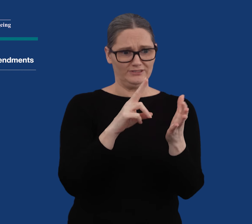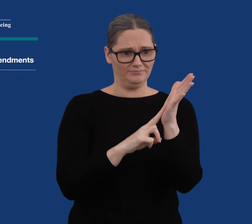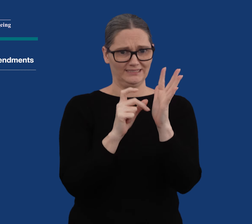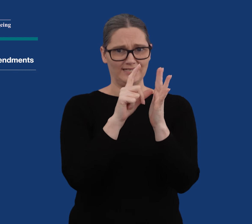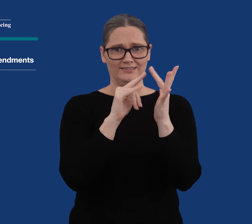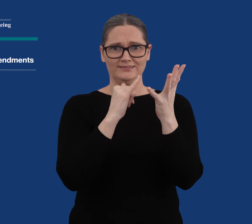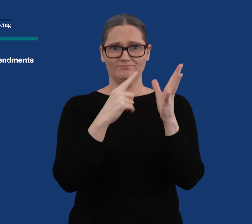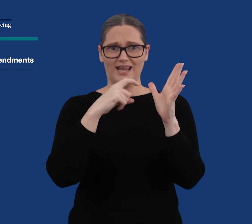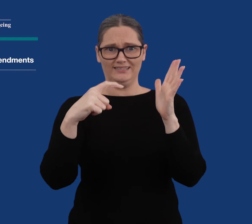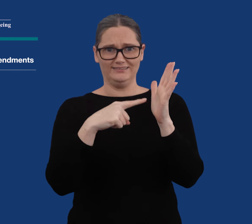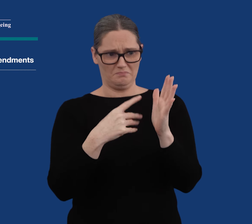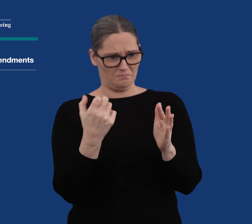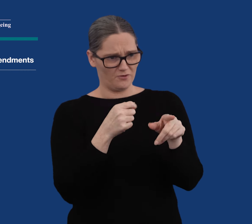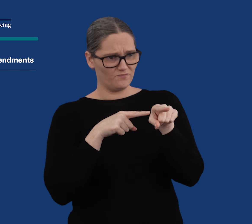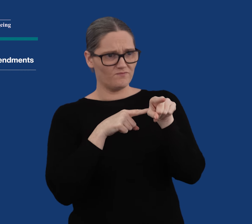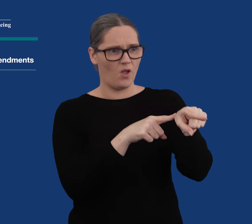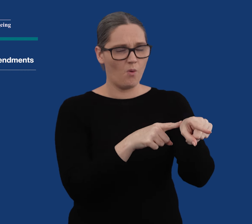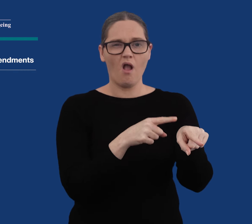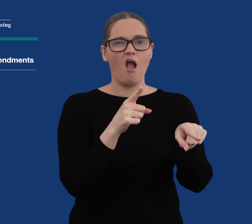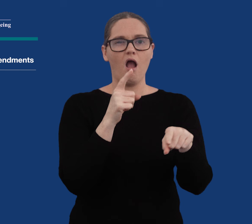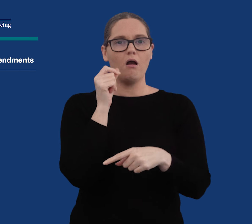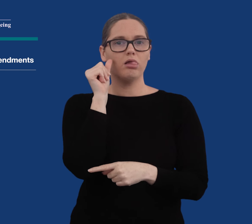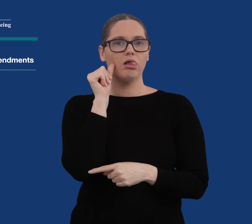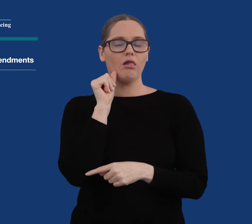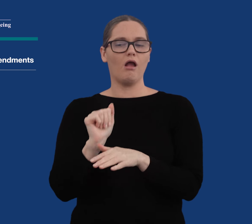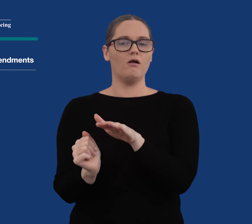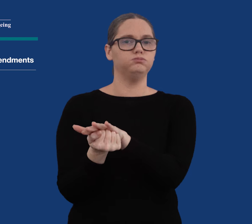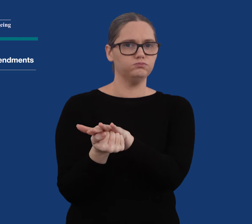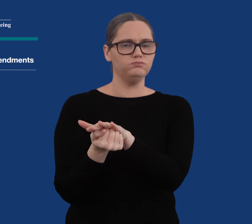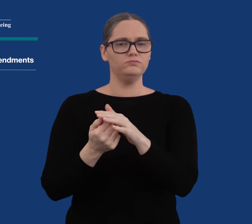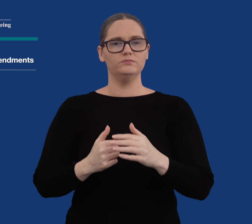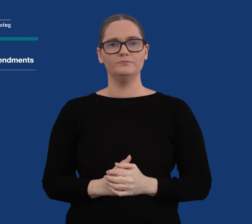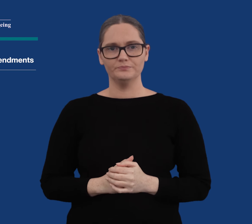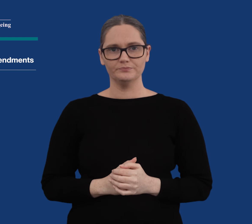for the purposes of the NDIS Act